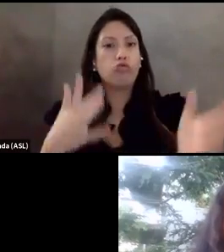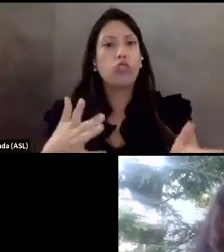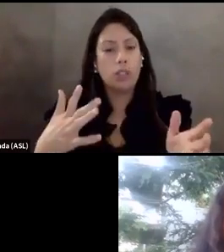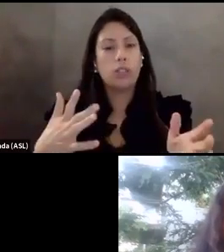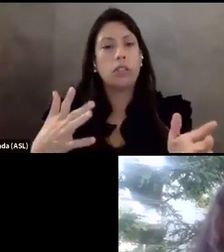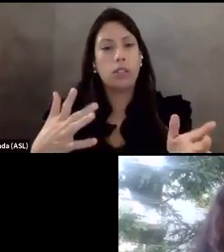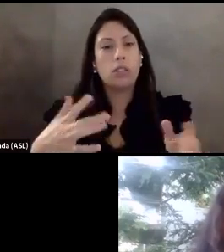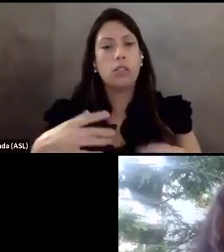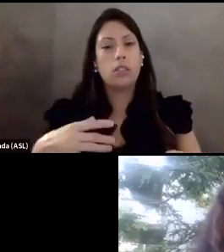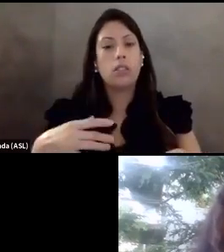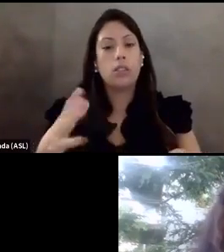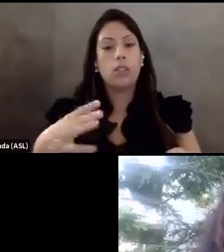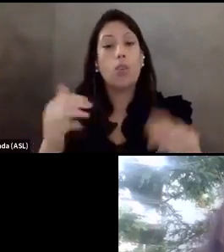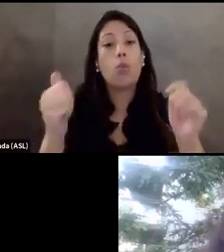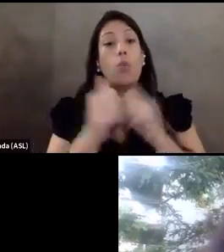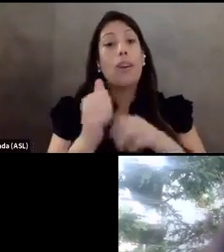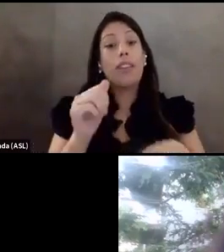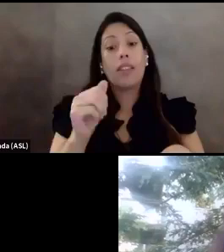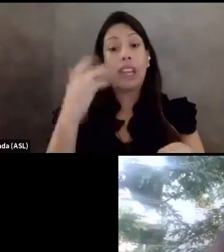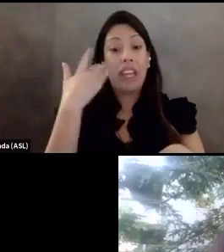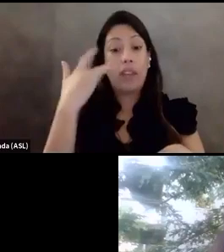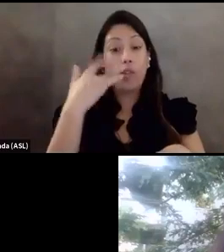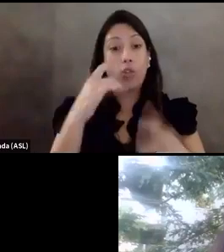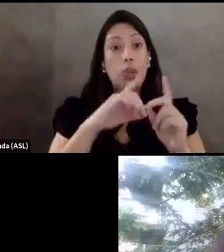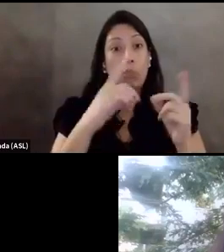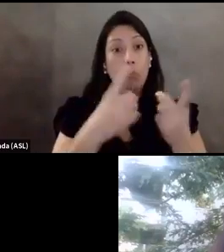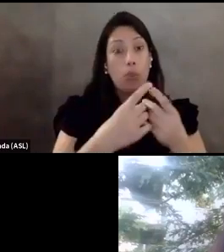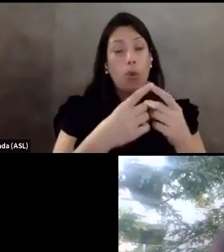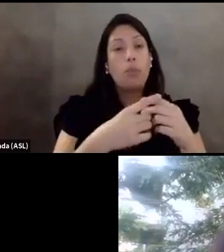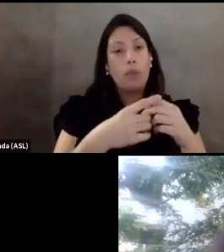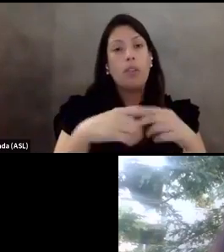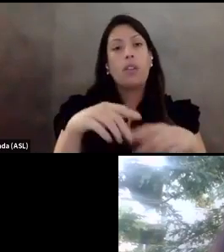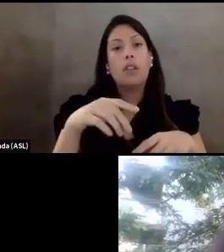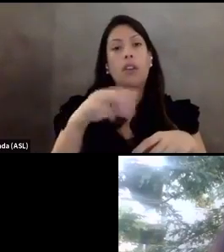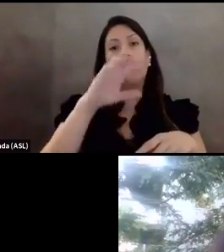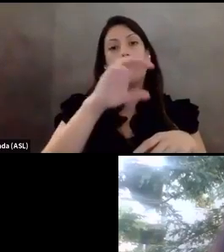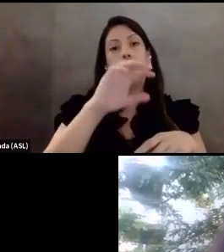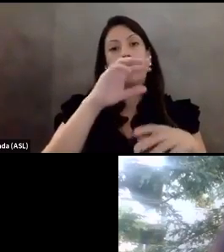the California Department of Social Services. That's Kim Johnson. So if you could just give us an update on